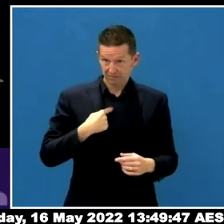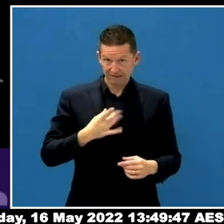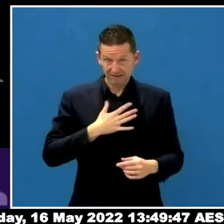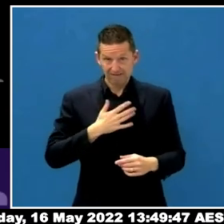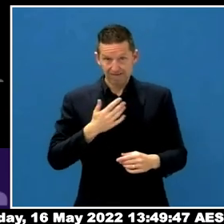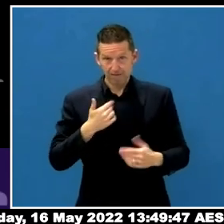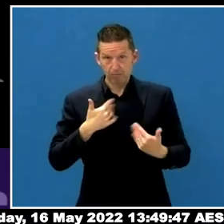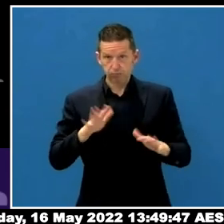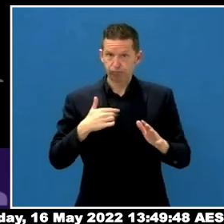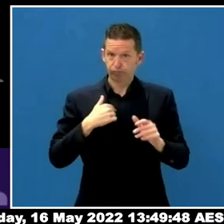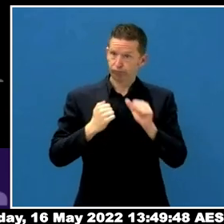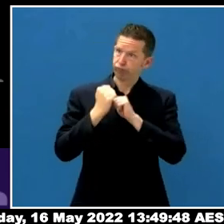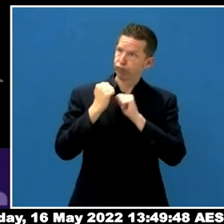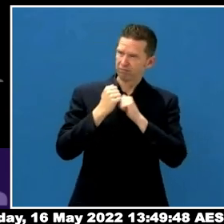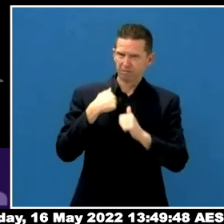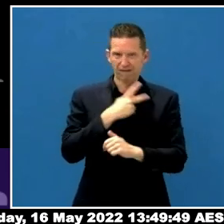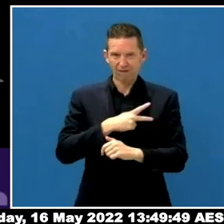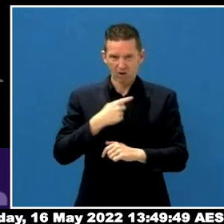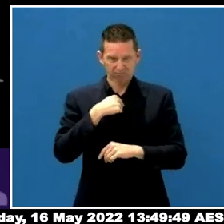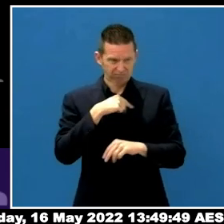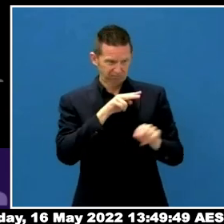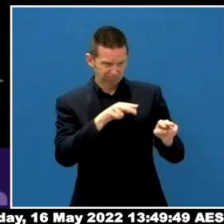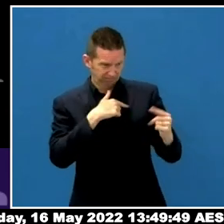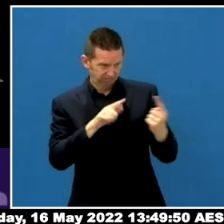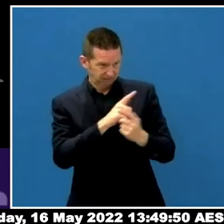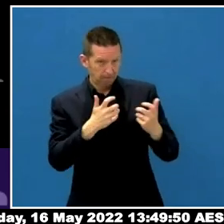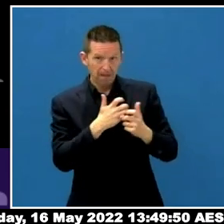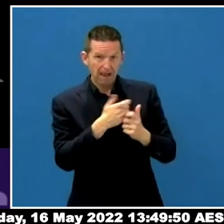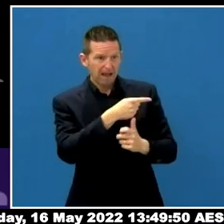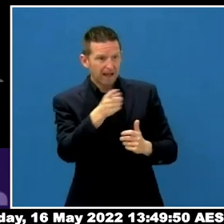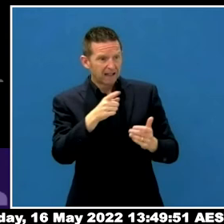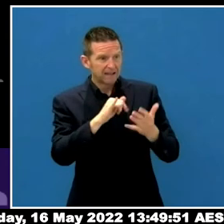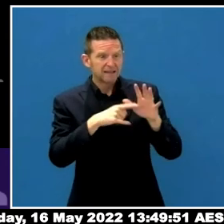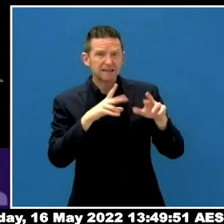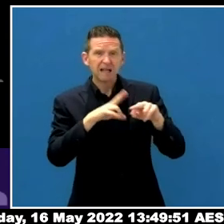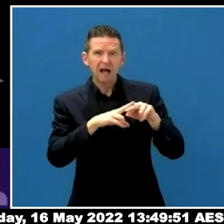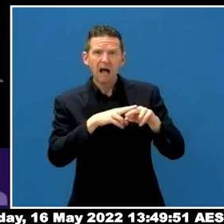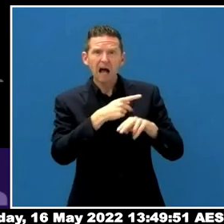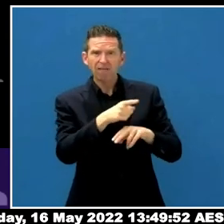them even hold their Certificate III, let alone medication and tube feeding